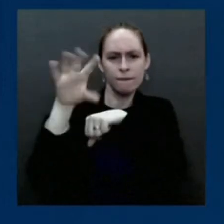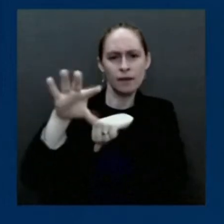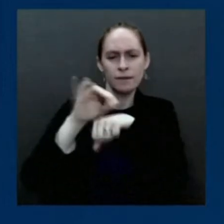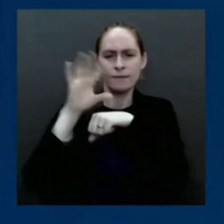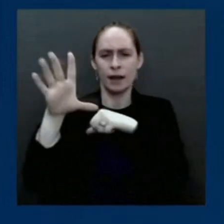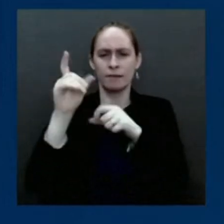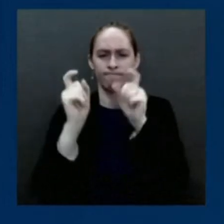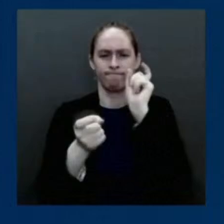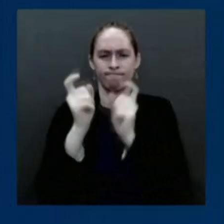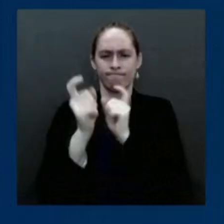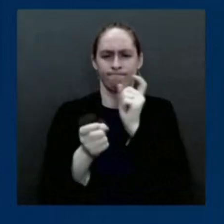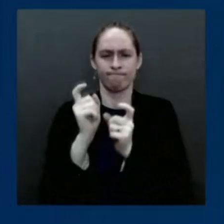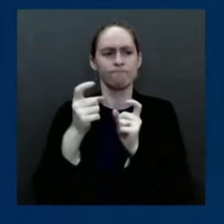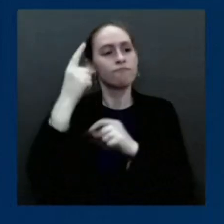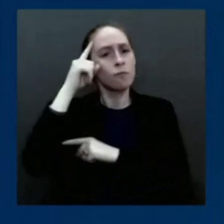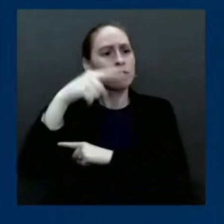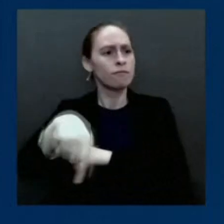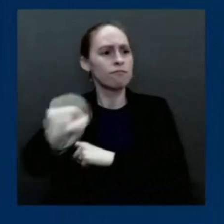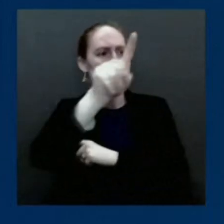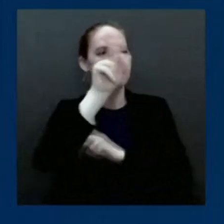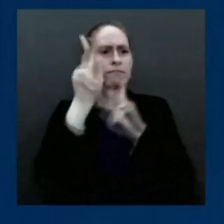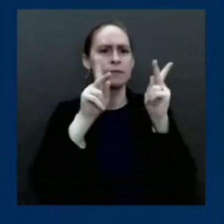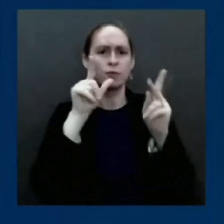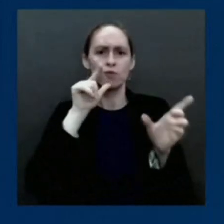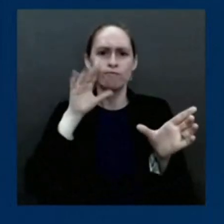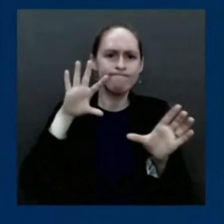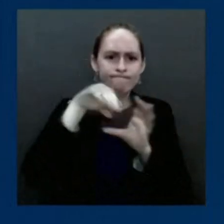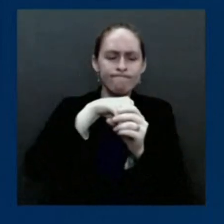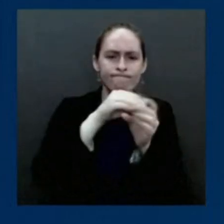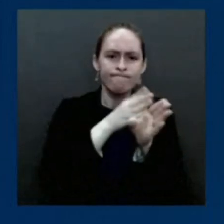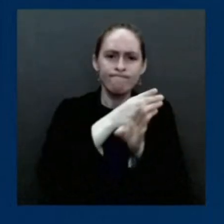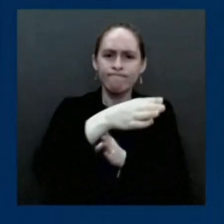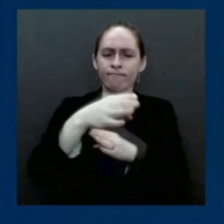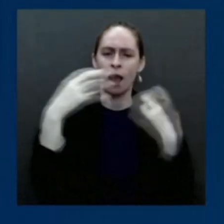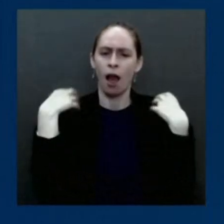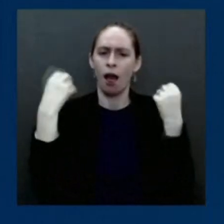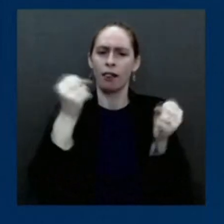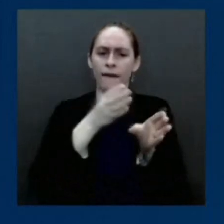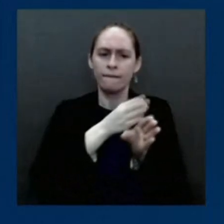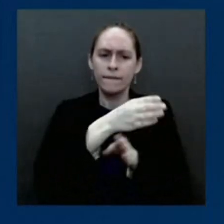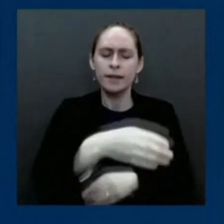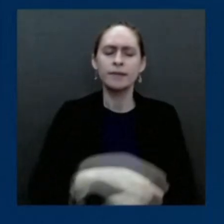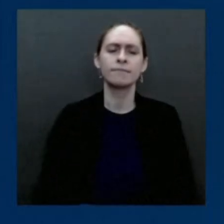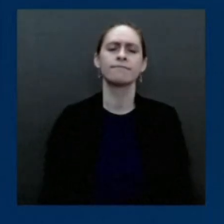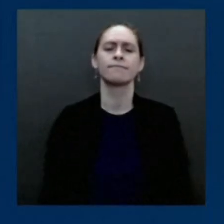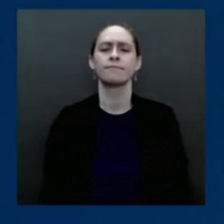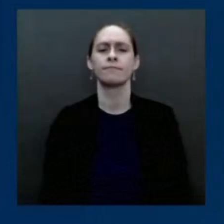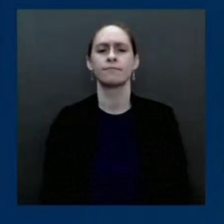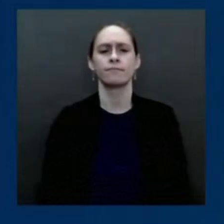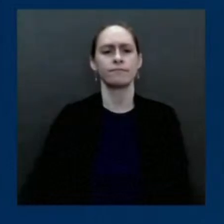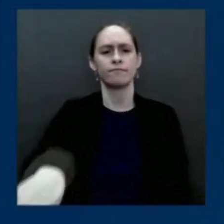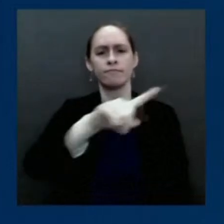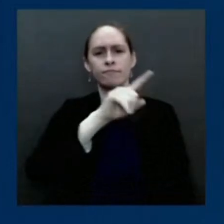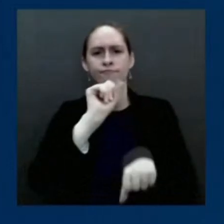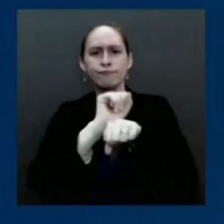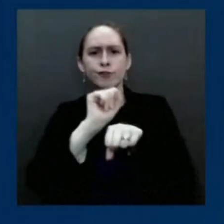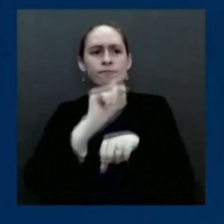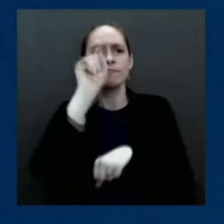GUIDANCE FOR HEALTHCARE WORKERS AS WE PREPARE FOR A SURGE IN COVID-19 CASES.